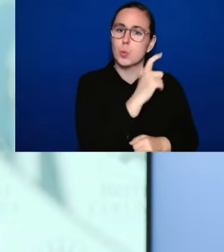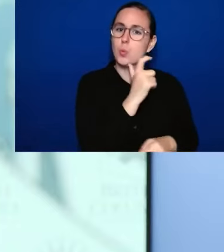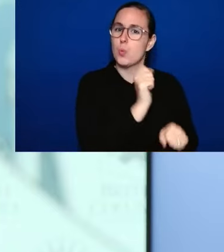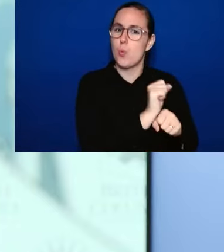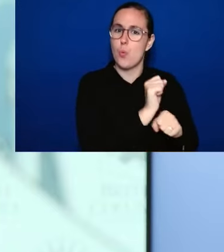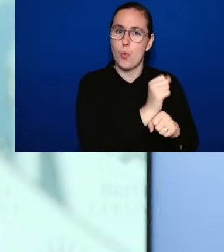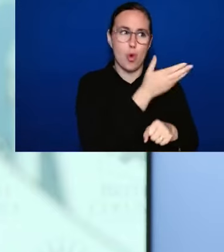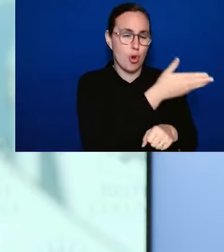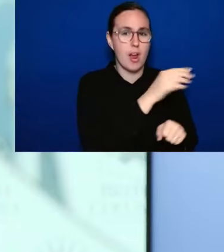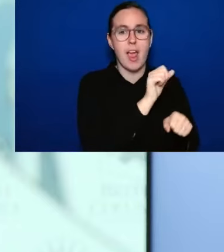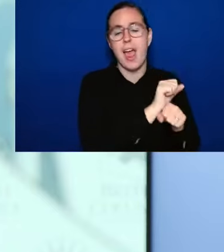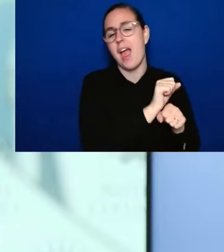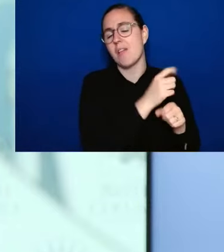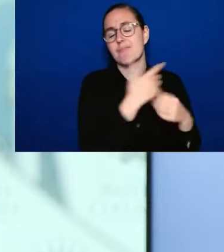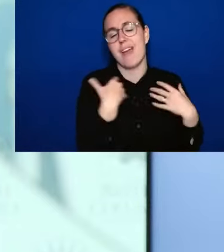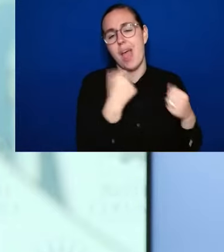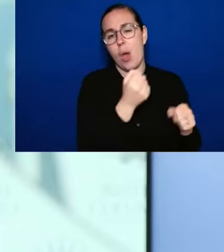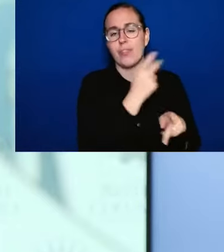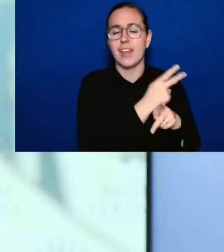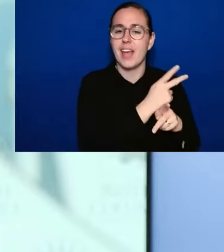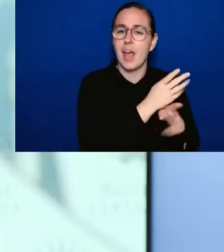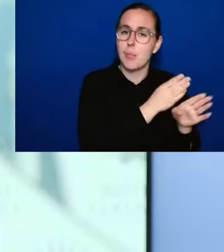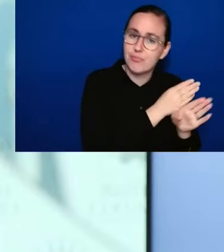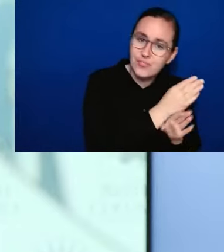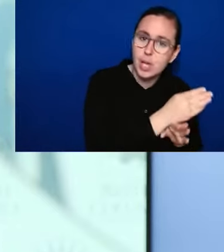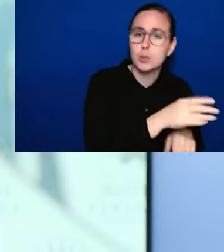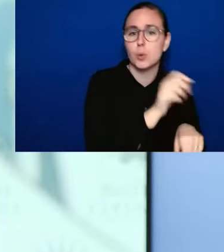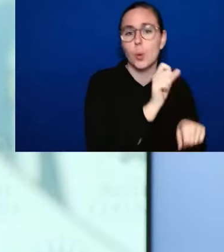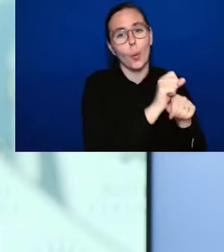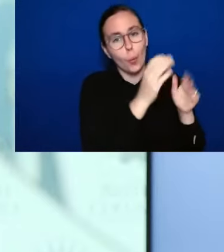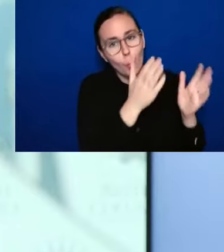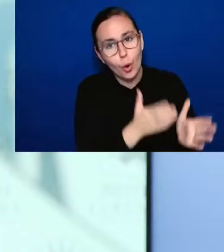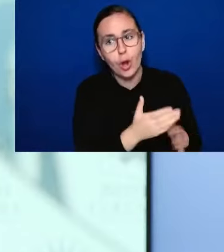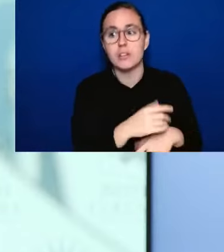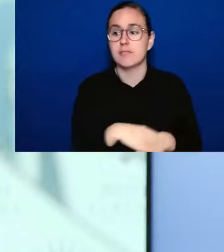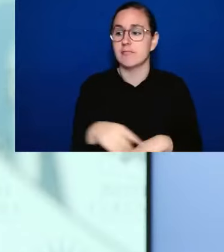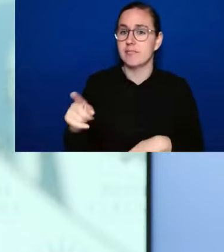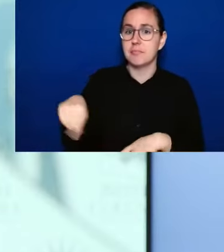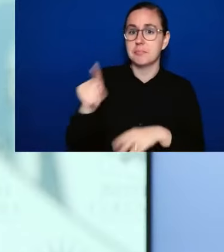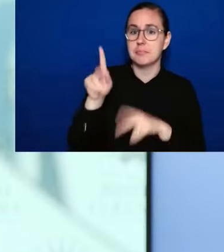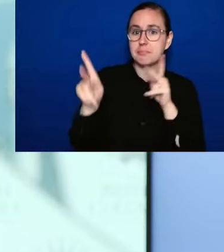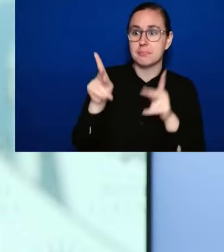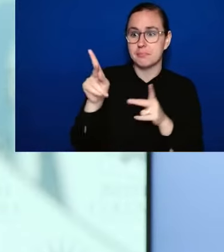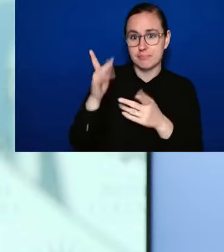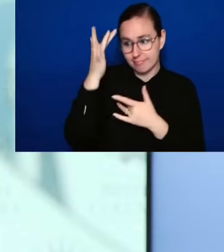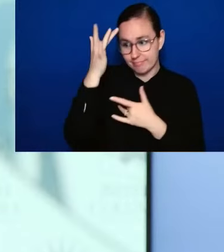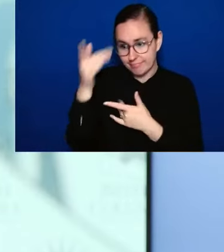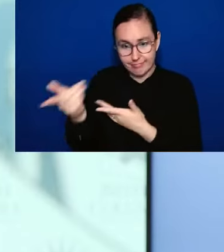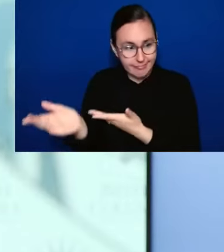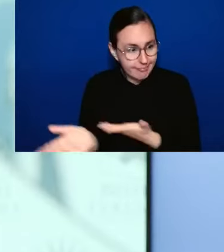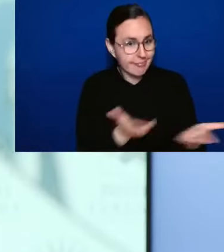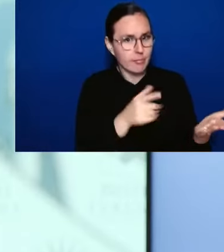know. And those that you will never meet. But who made a penned on Europe for its there's